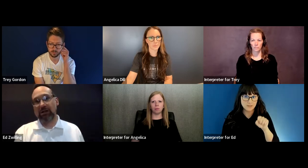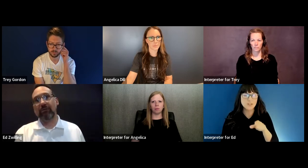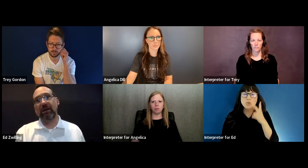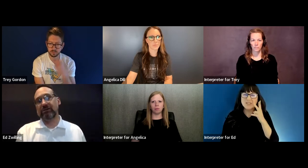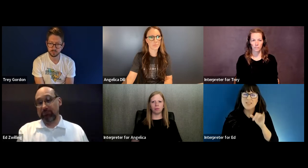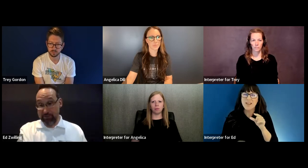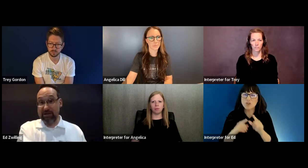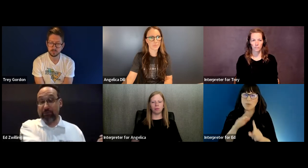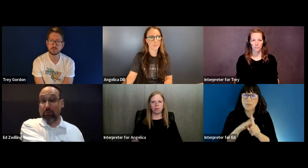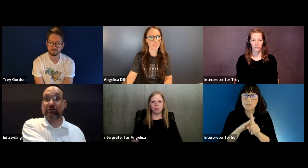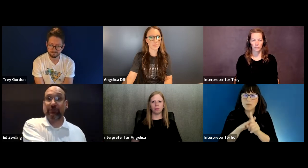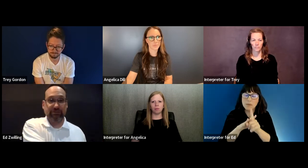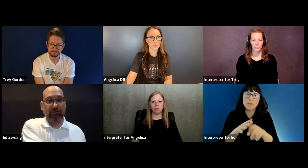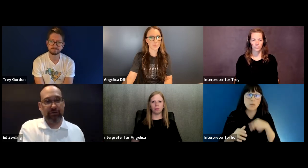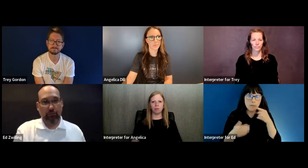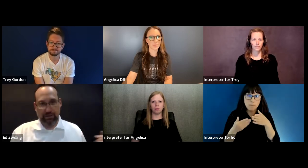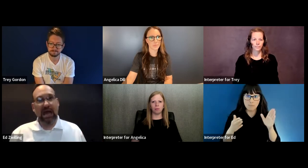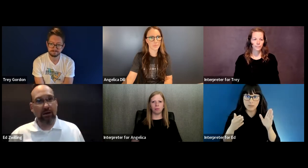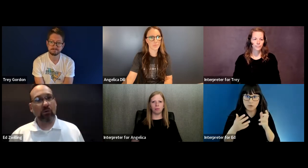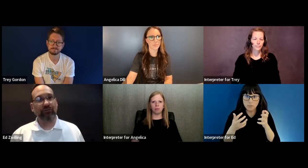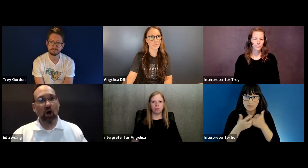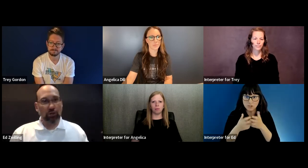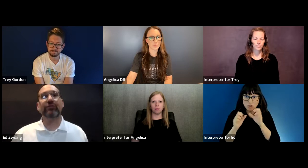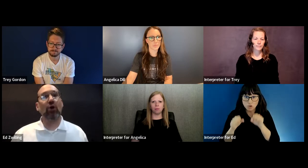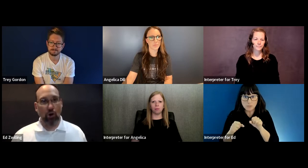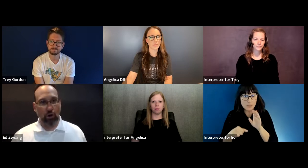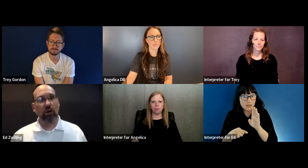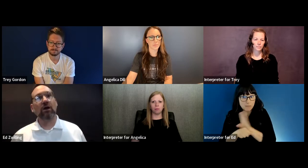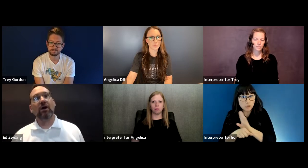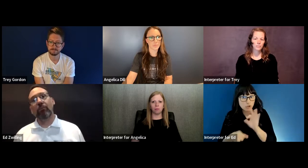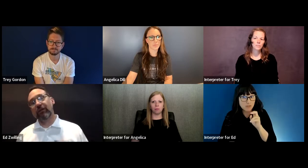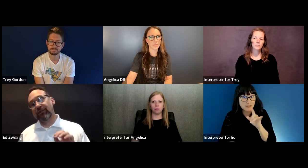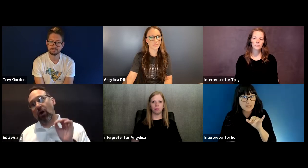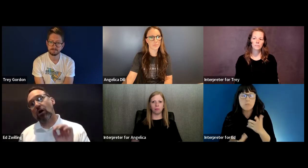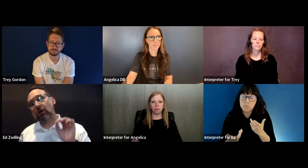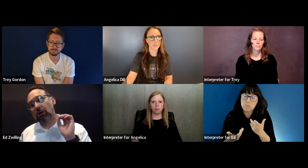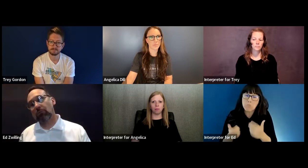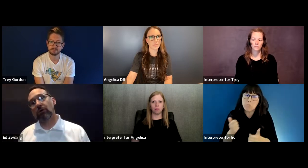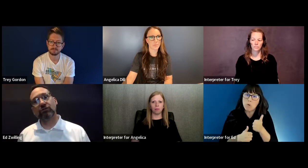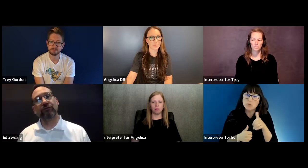accommodation be a commercial facility well yeah almost all of them are but there are commercial